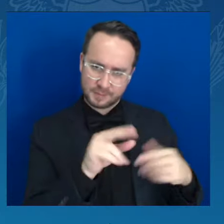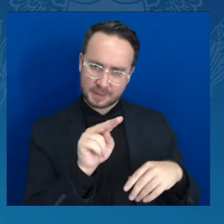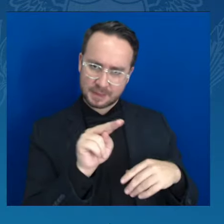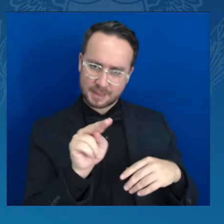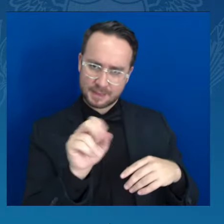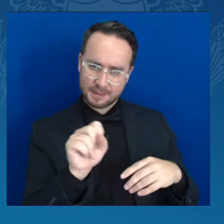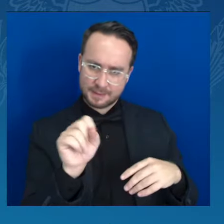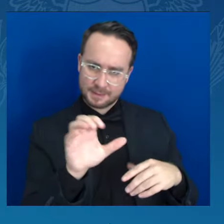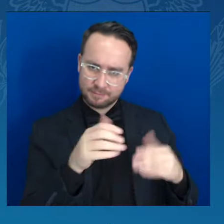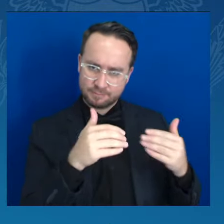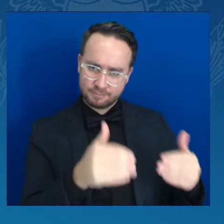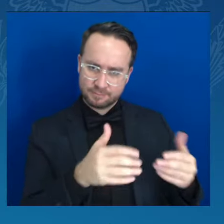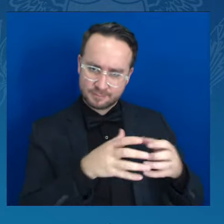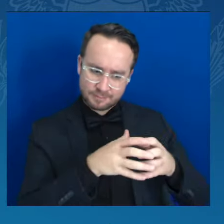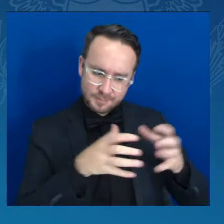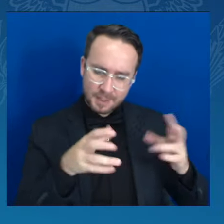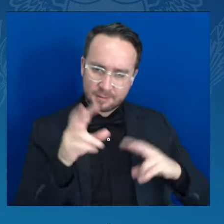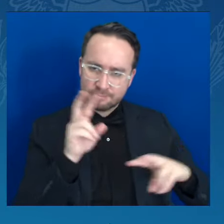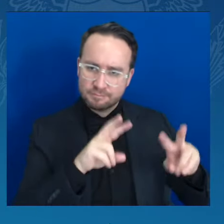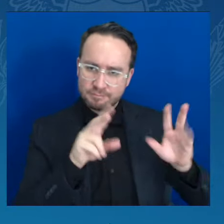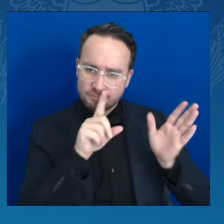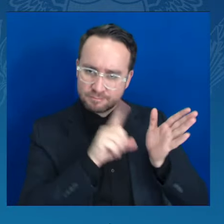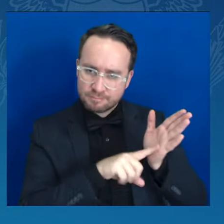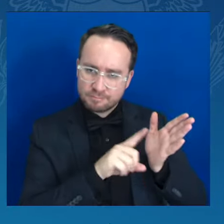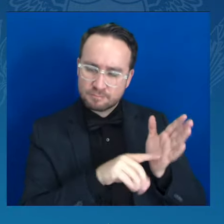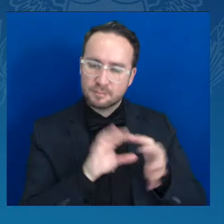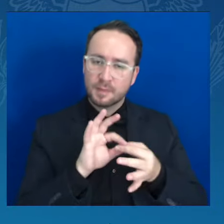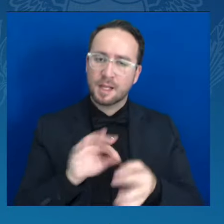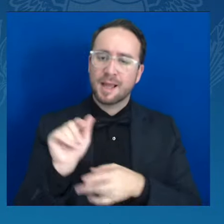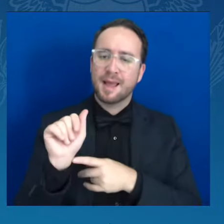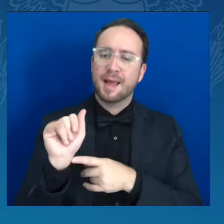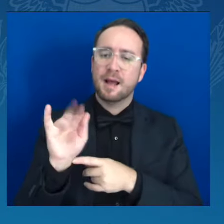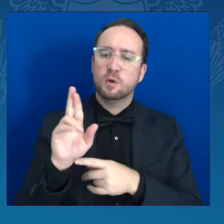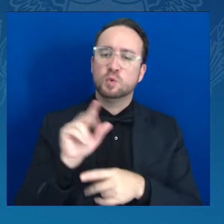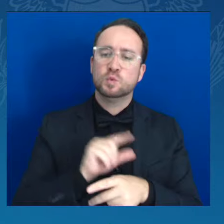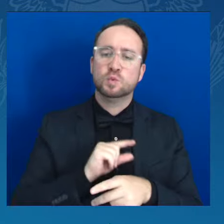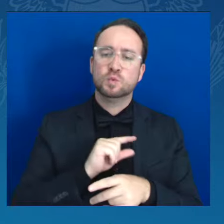to better understand the health impacts of pollution on those communities.